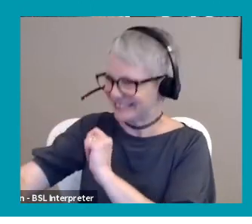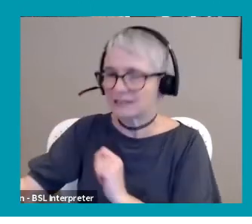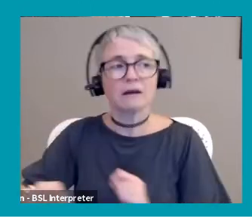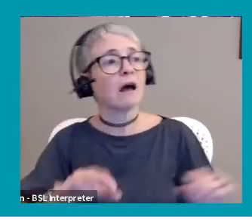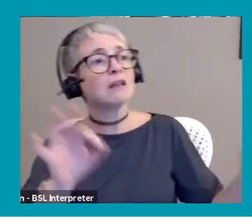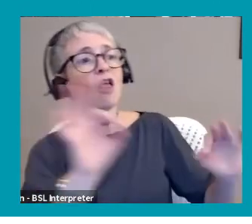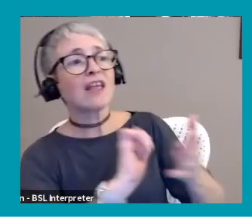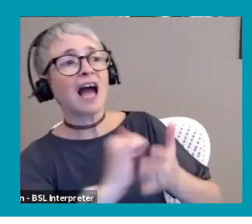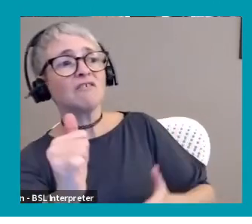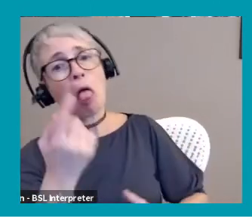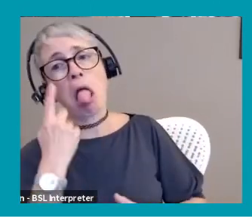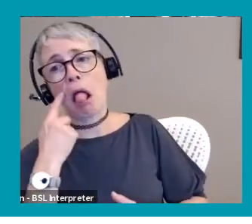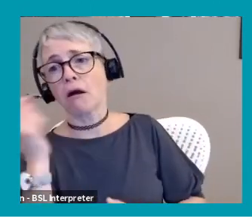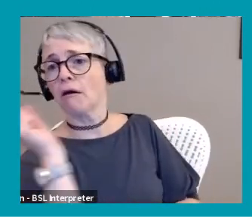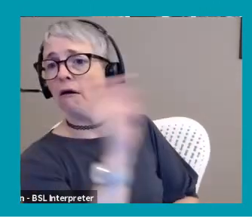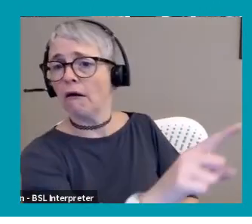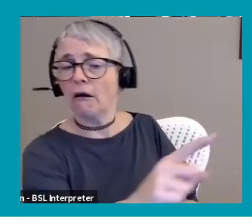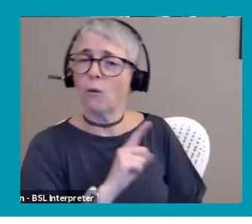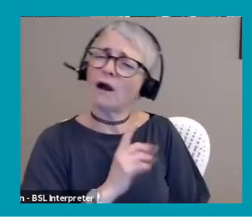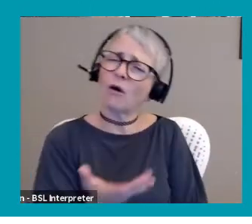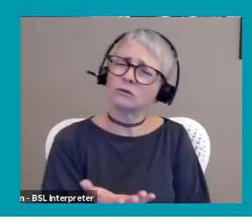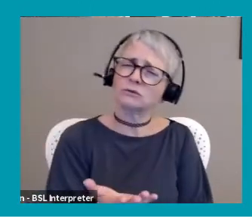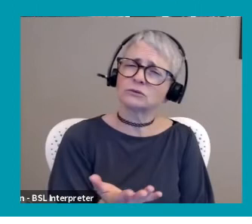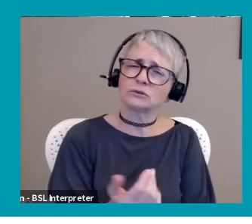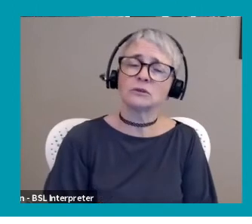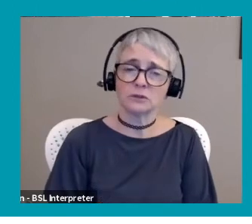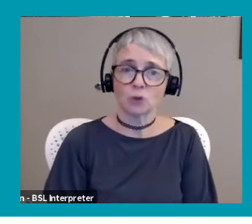So if anyone is interested in this, again please reach out because we're